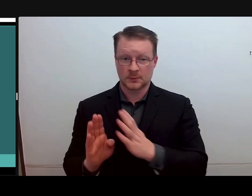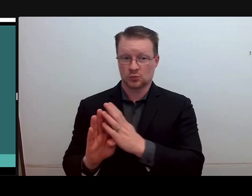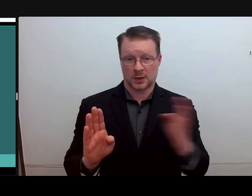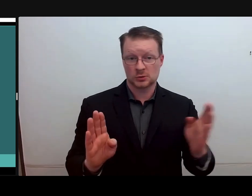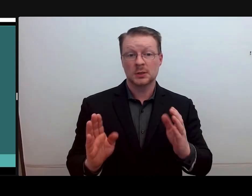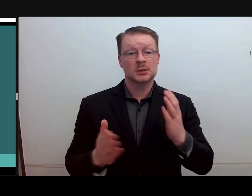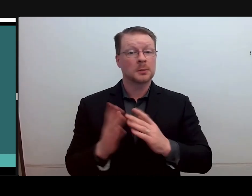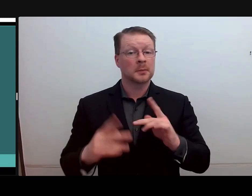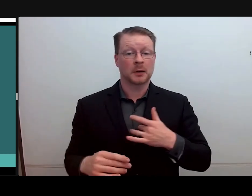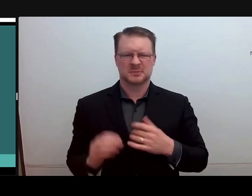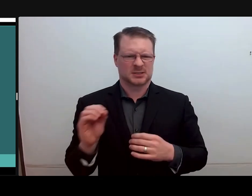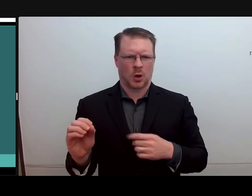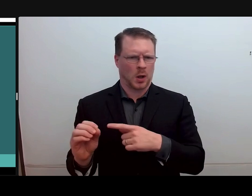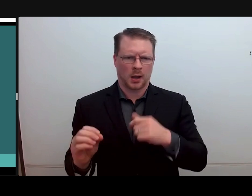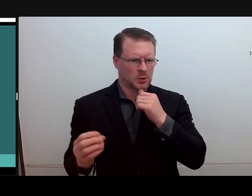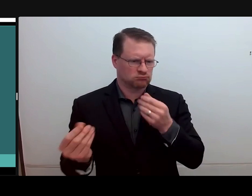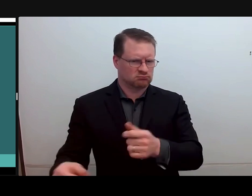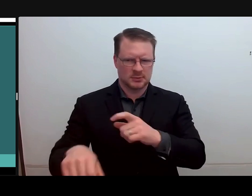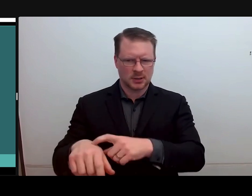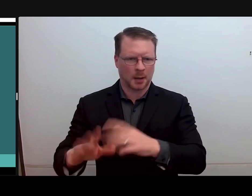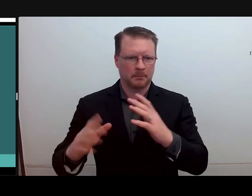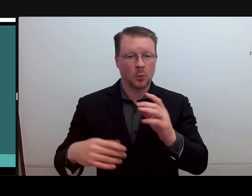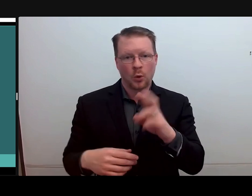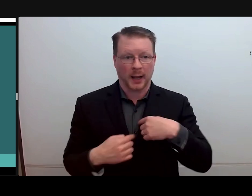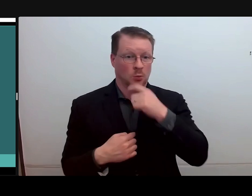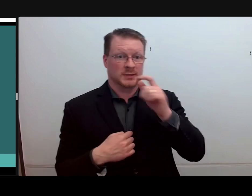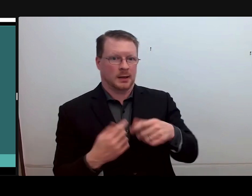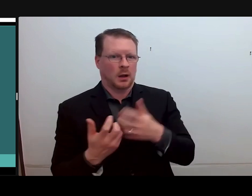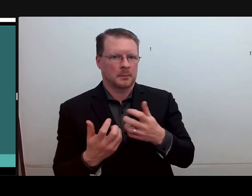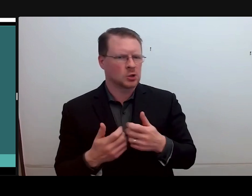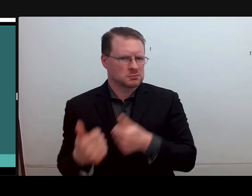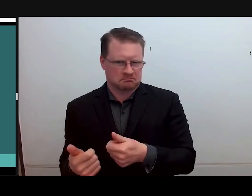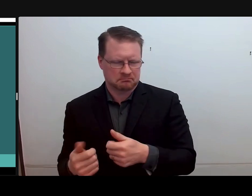But when we look at the range, some people felt that they didn't spend any time or insignificant time,